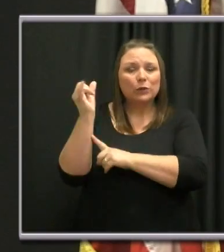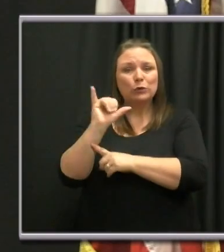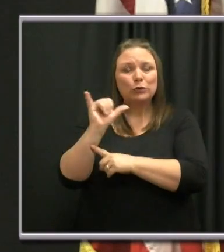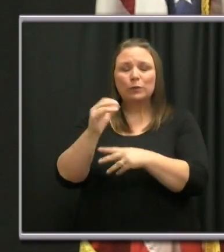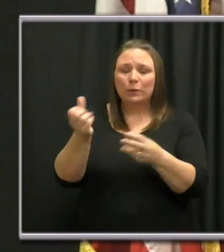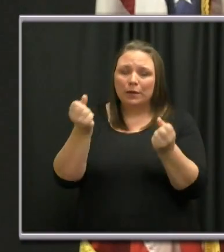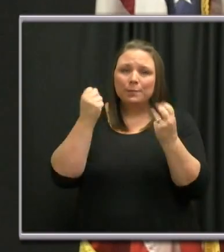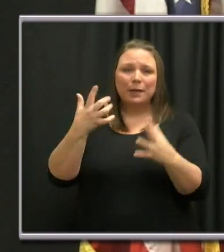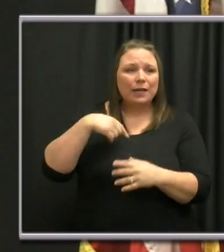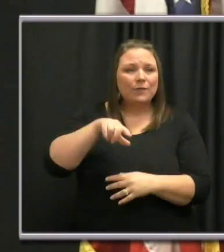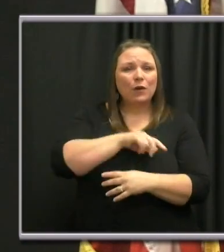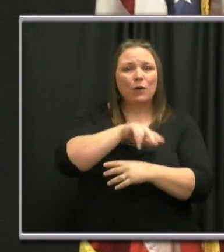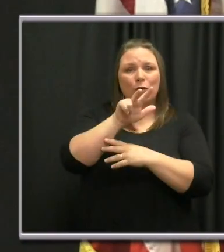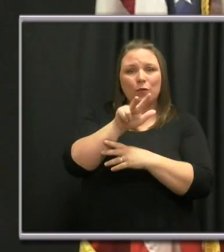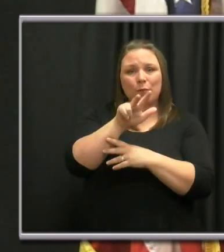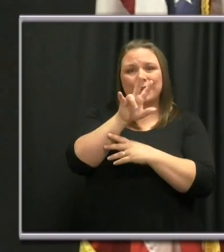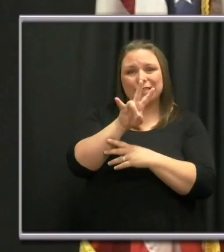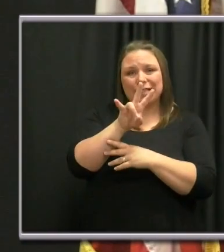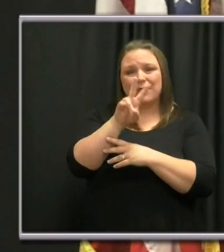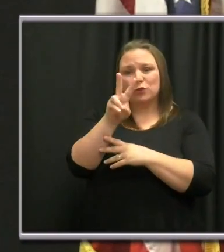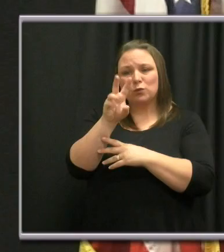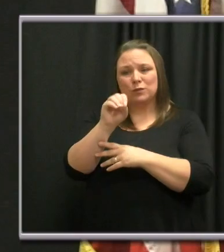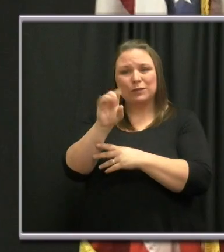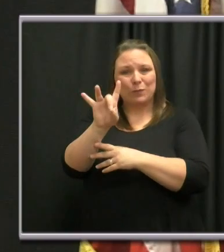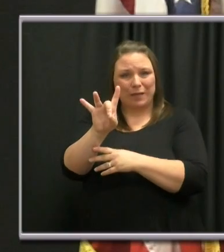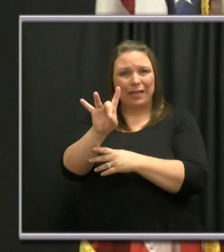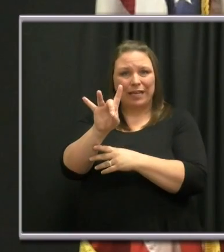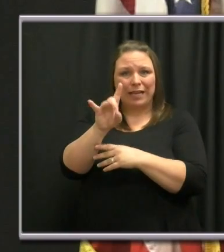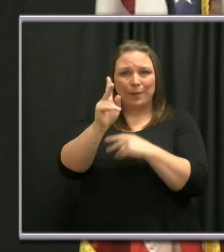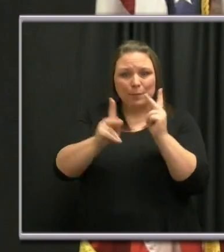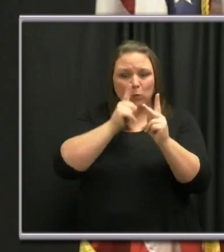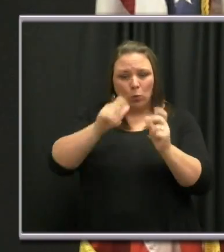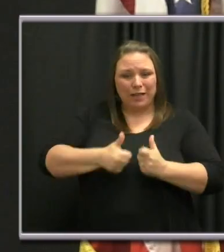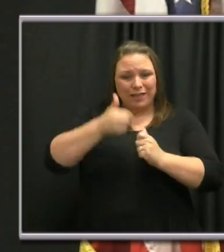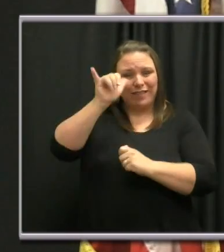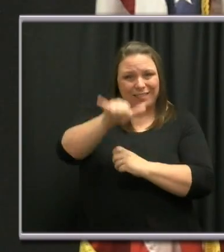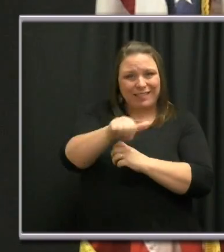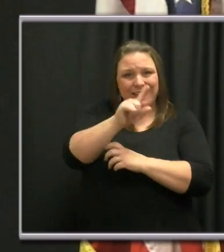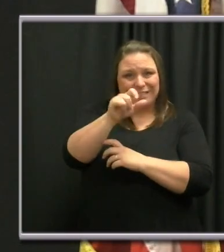EFFECTS OF COLBERT NINETEEN LIKE SO MANY OF OUR THREE SEVEN